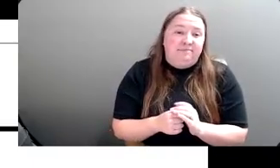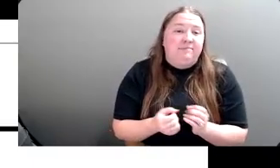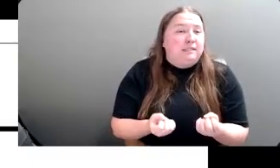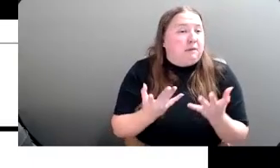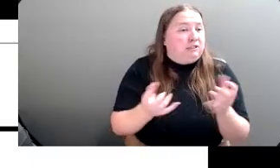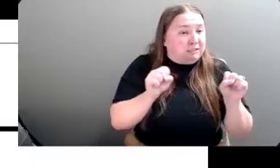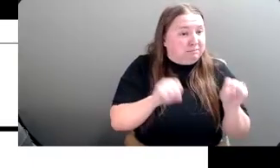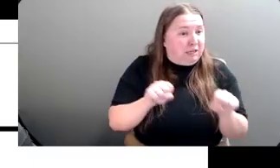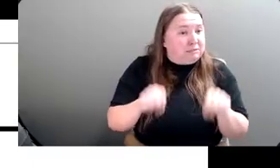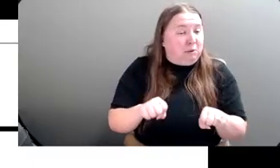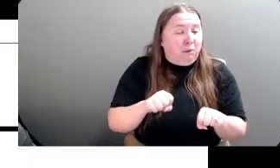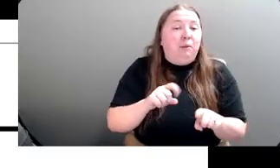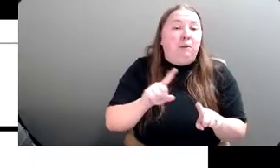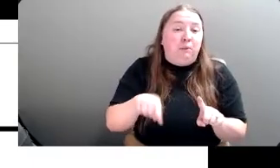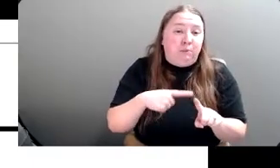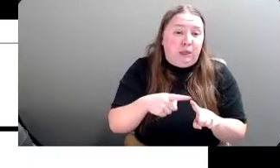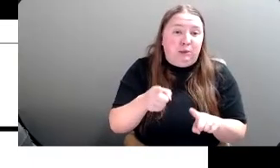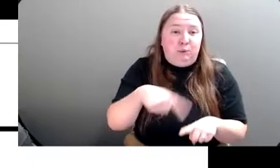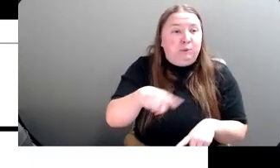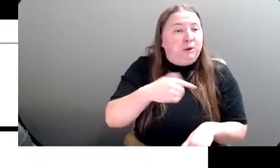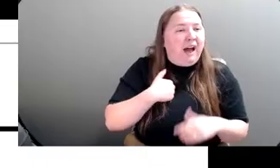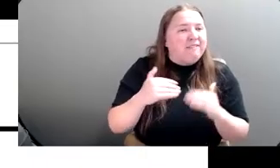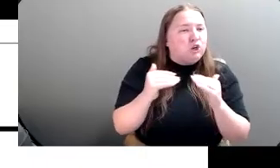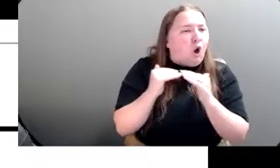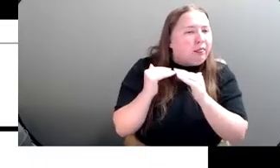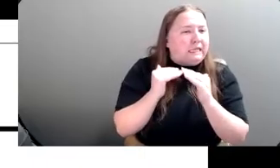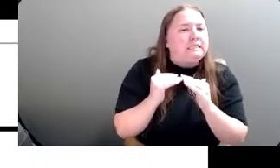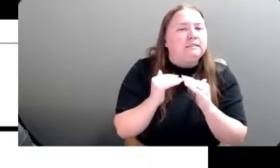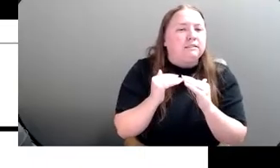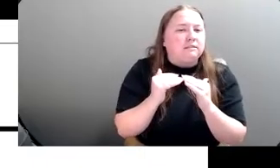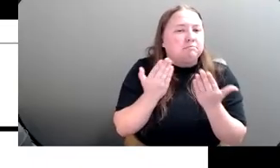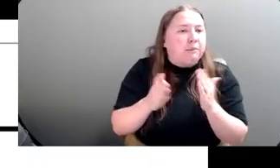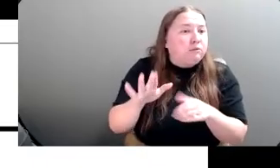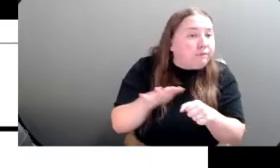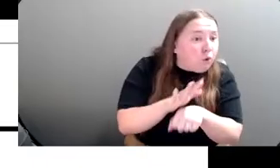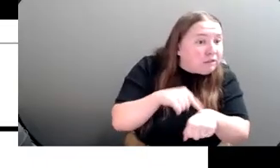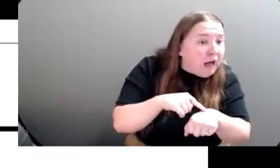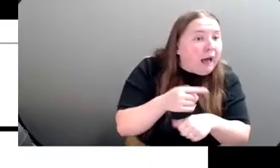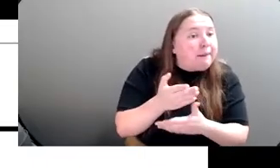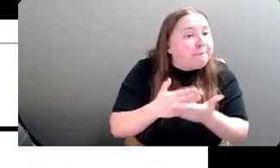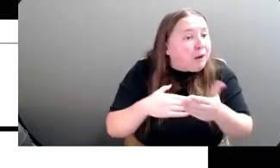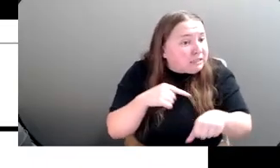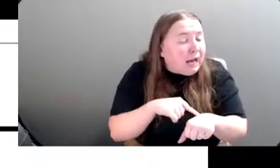When you have colleagues and this could be your full time colleagues, your part time colleagues,